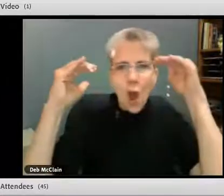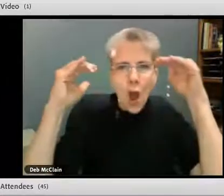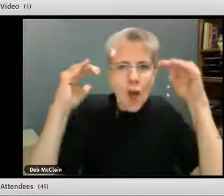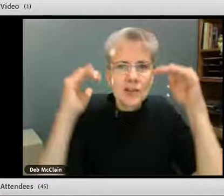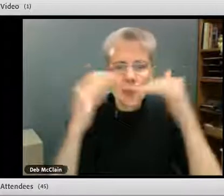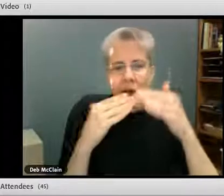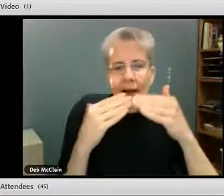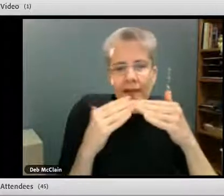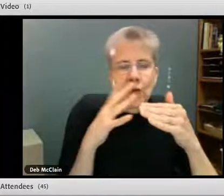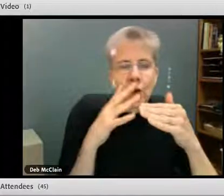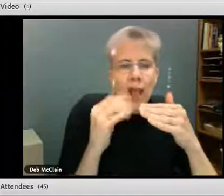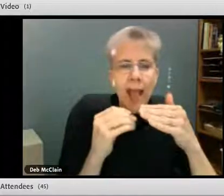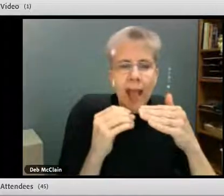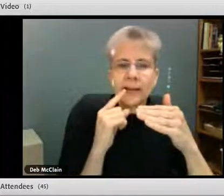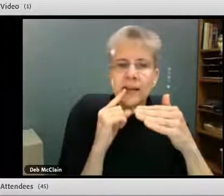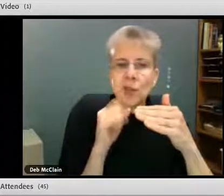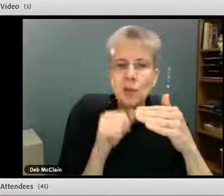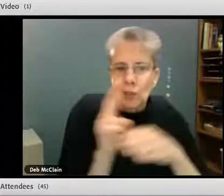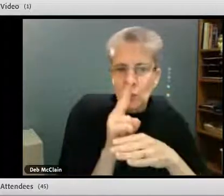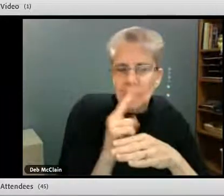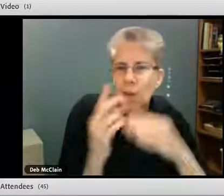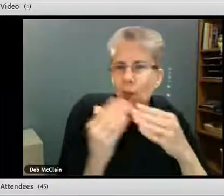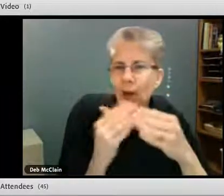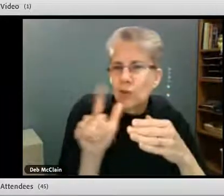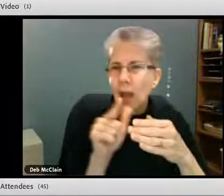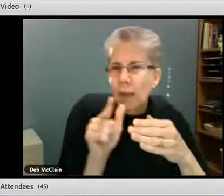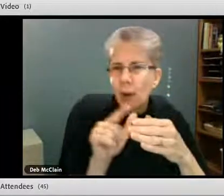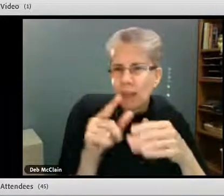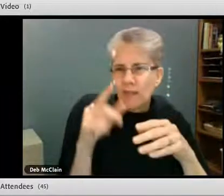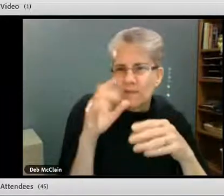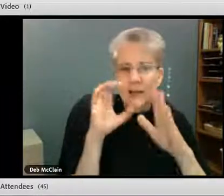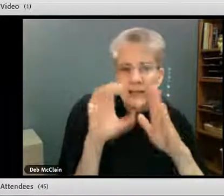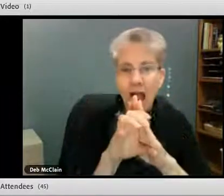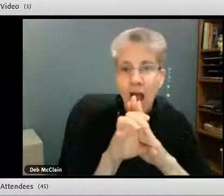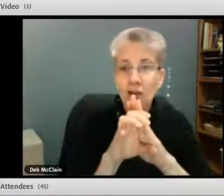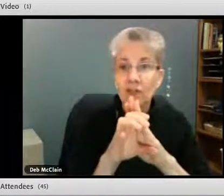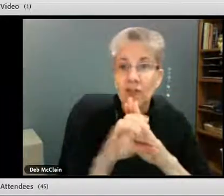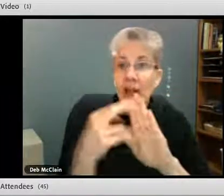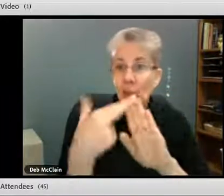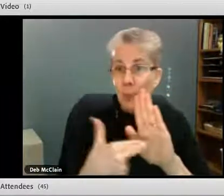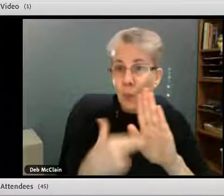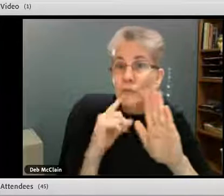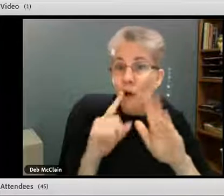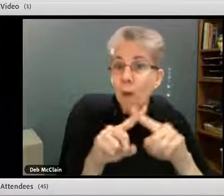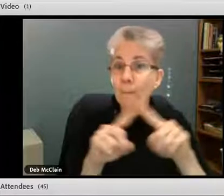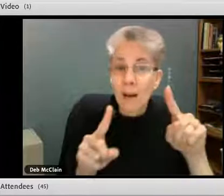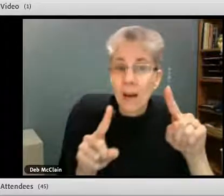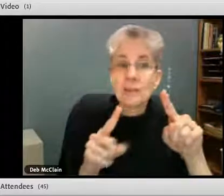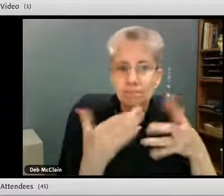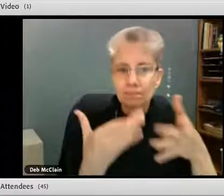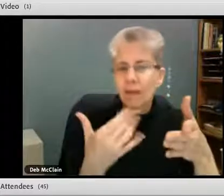on what the photography rules are. But you know, I have -- there's always work around.